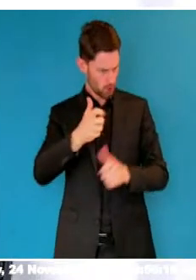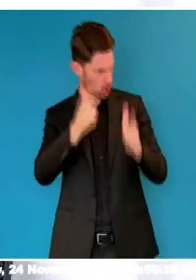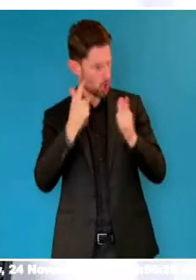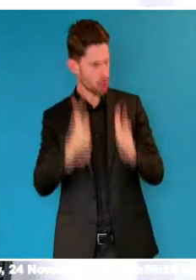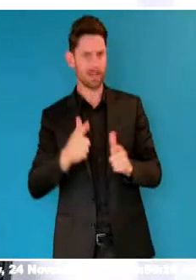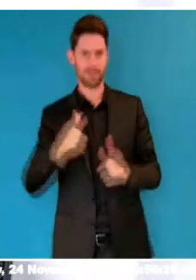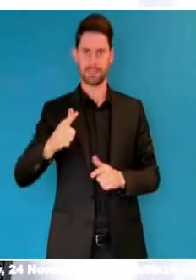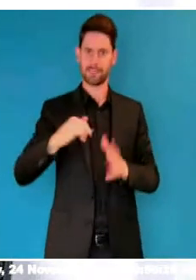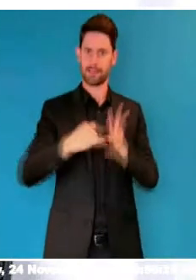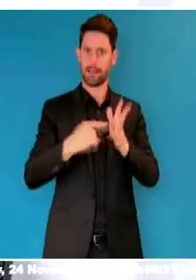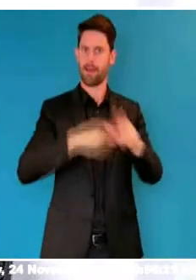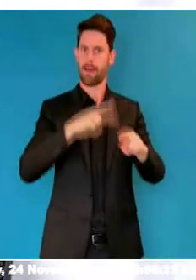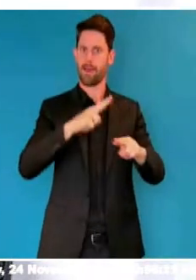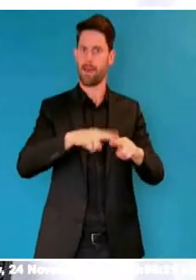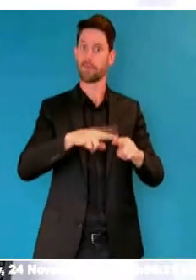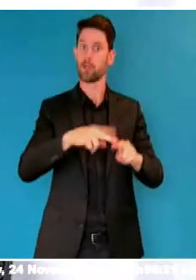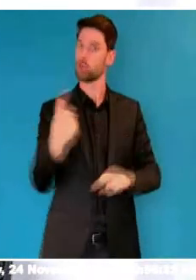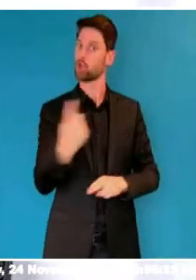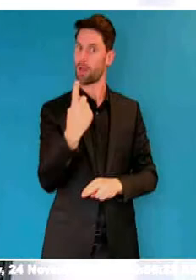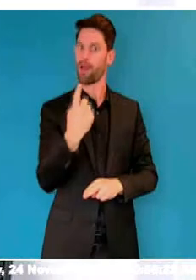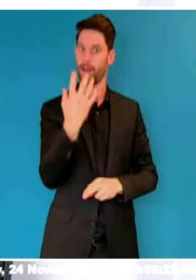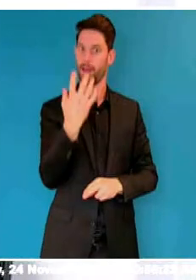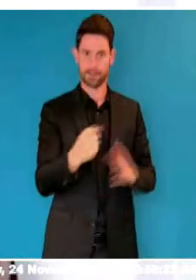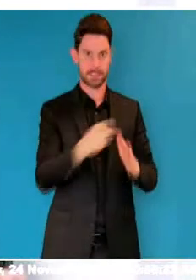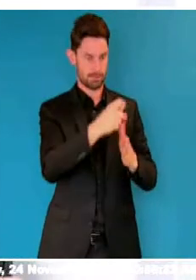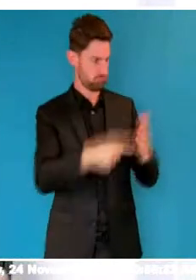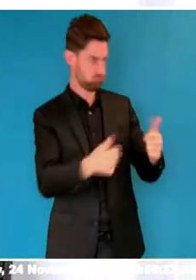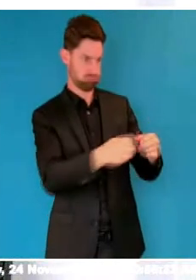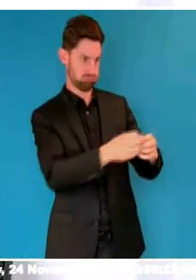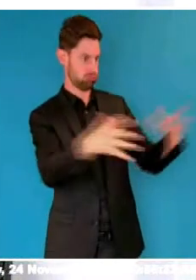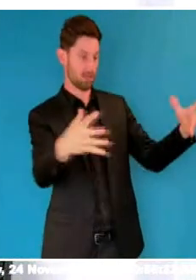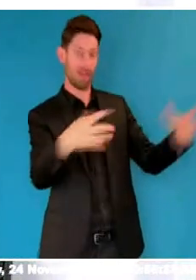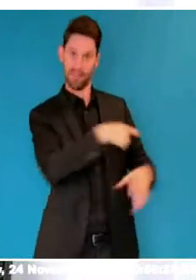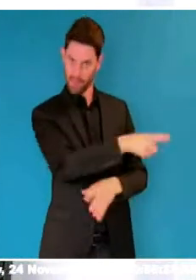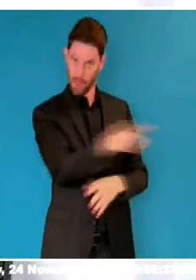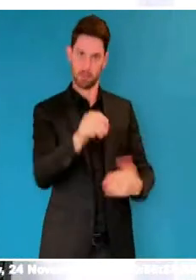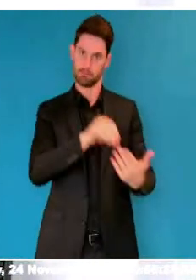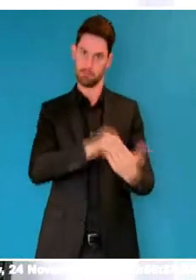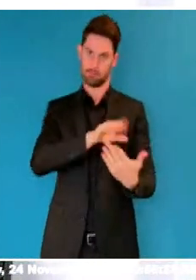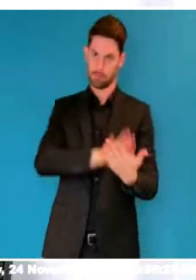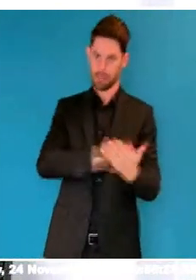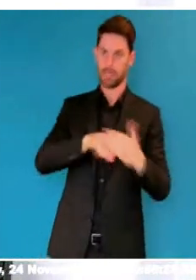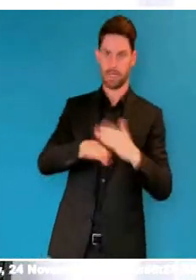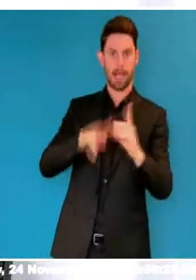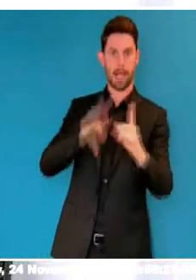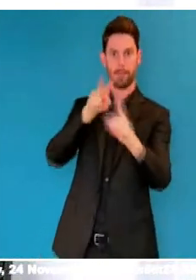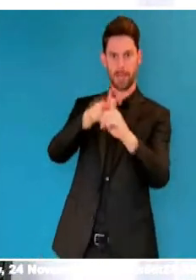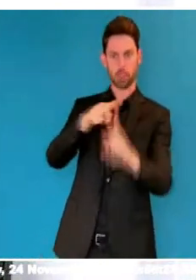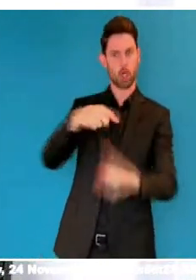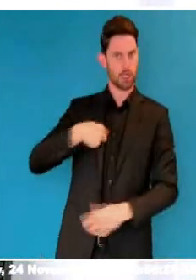identify as a person with a disability and they identify on their application form that they need adjustments.